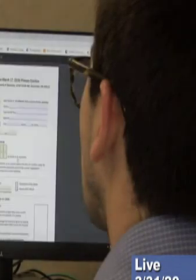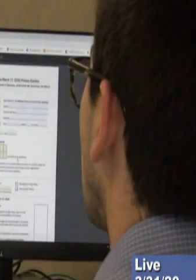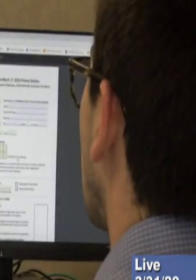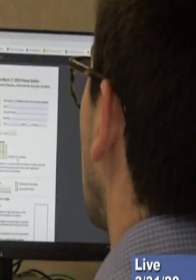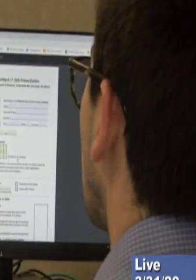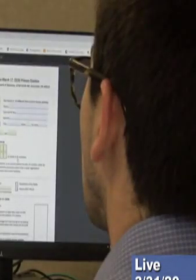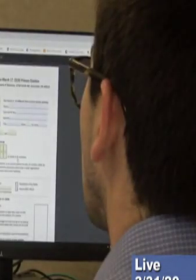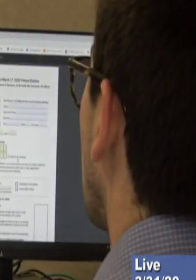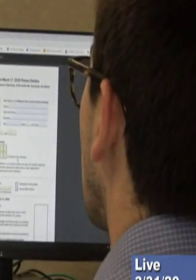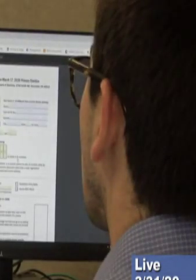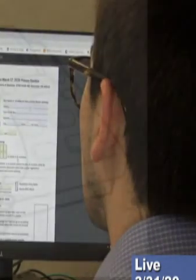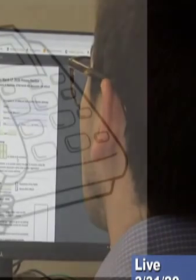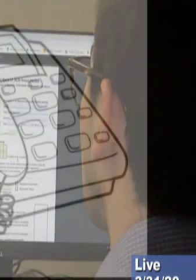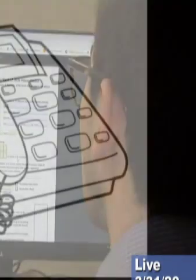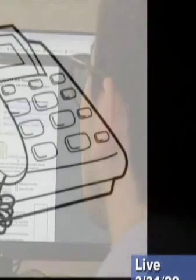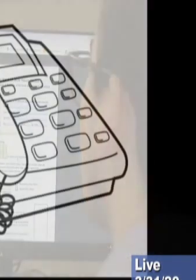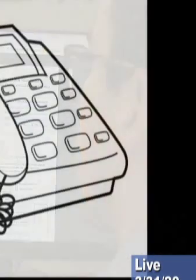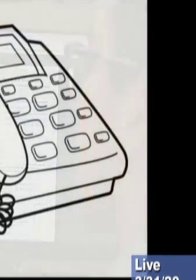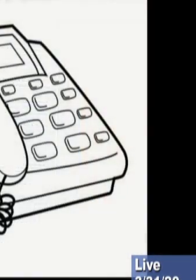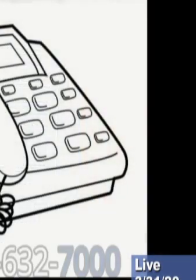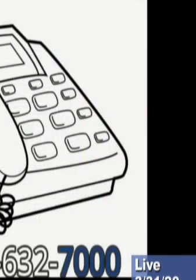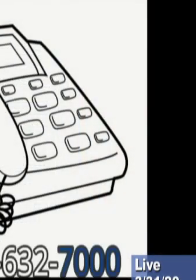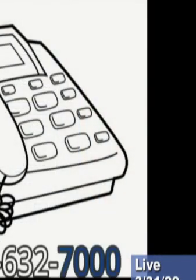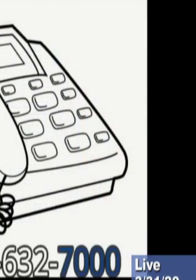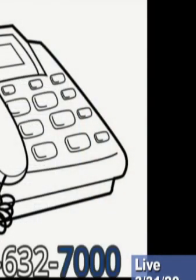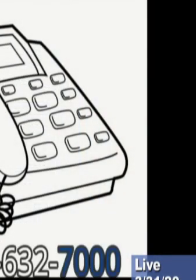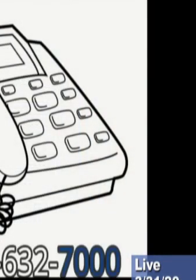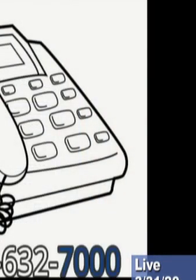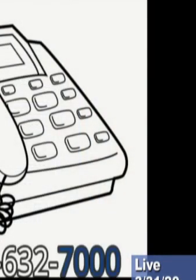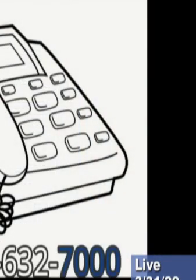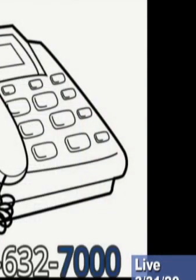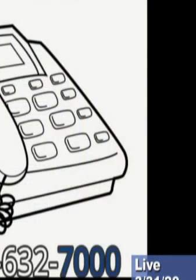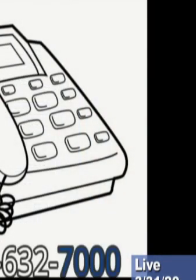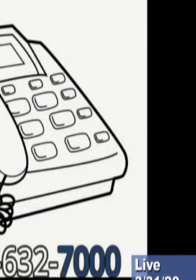application alternatively the voter can call the board office at